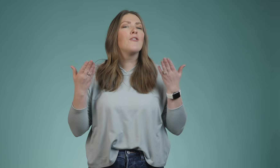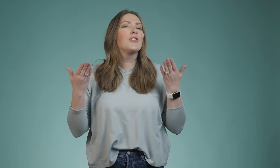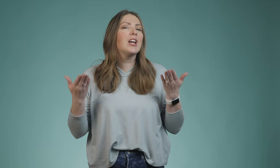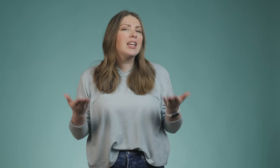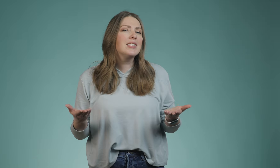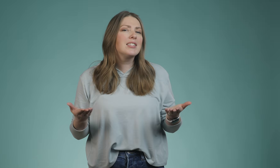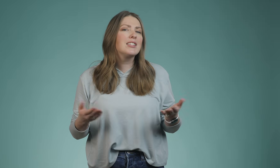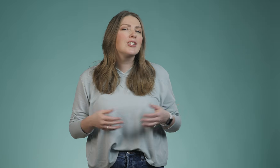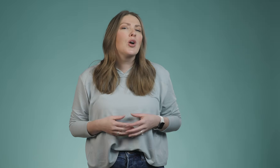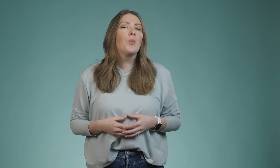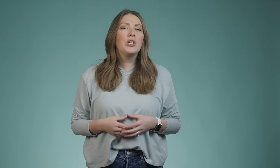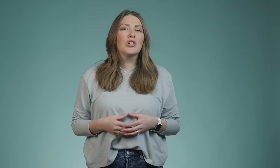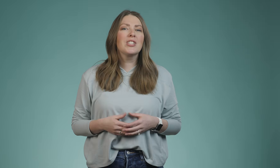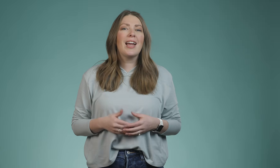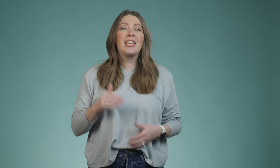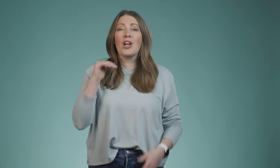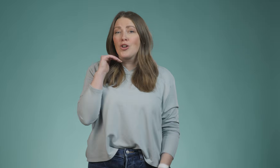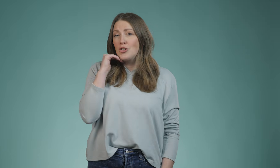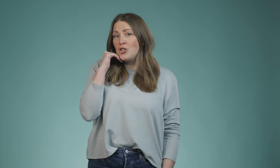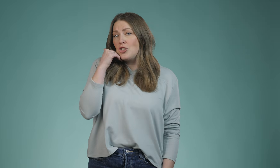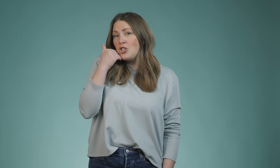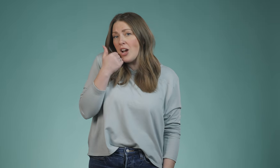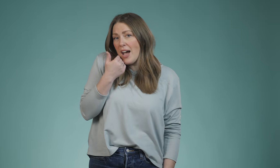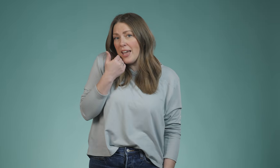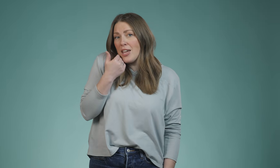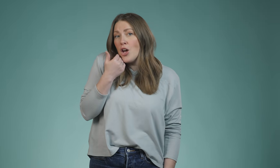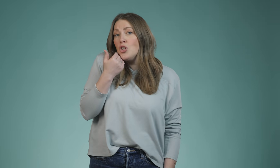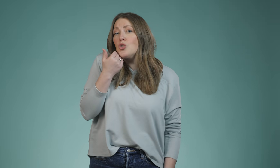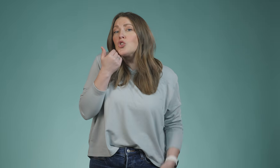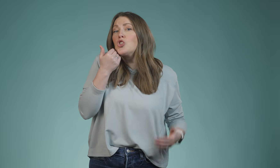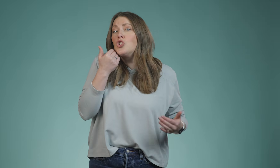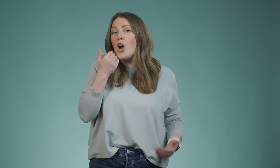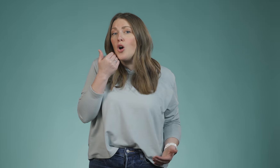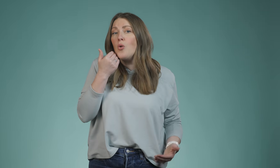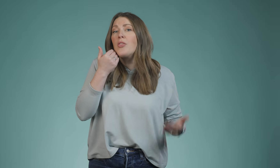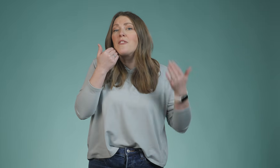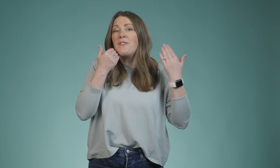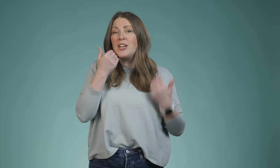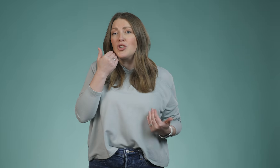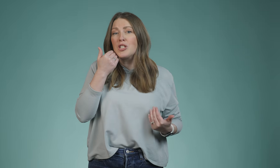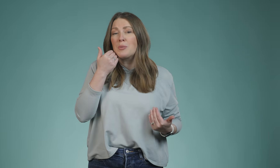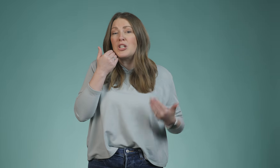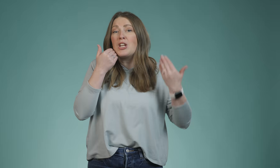For instance, when you're signing SH, you'll show the facial expression